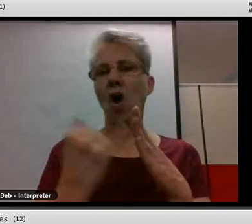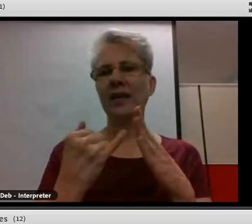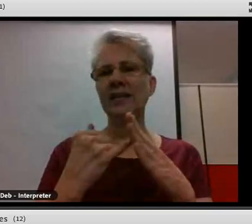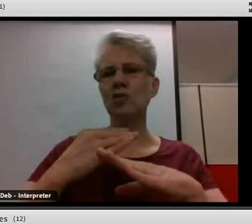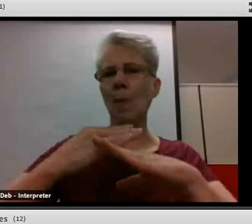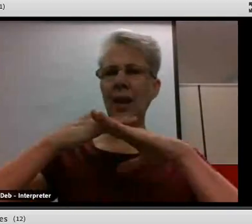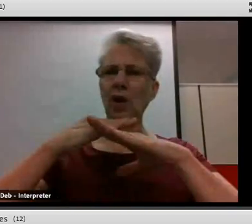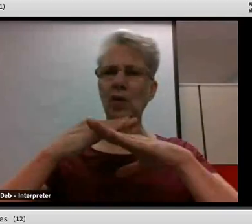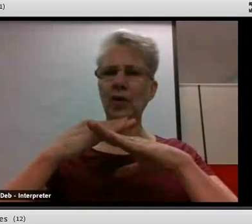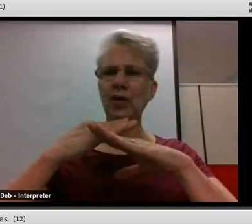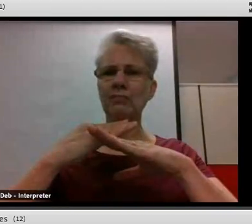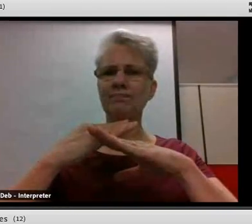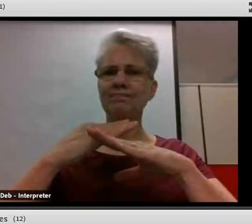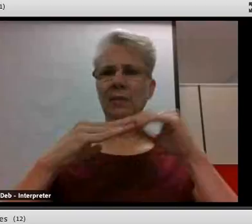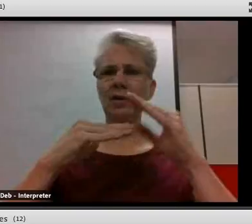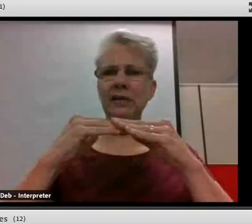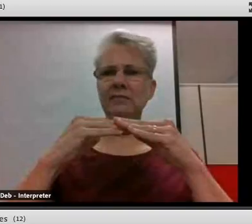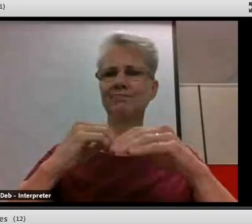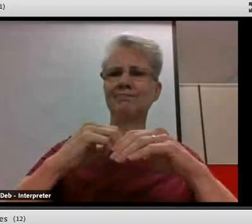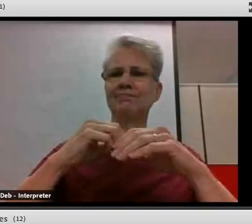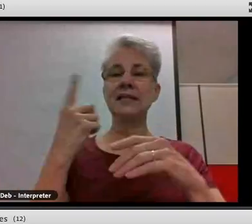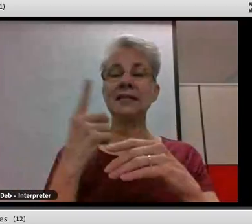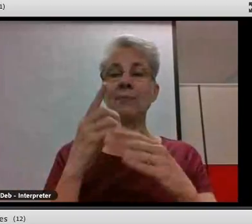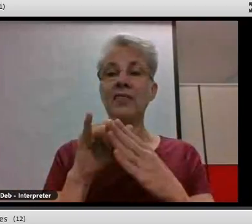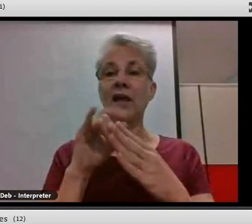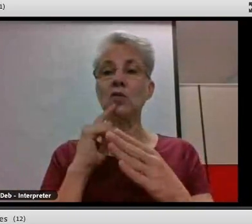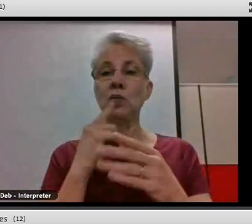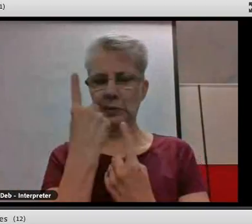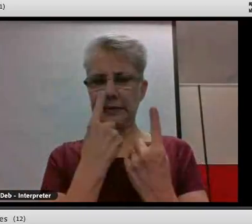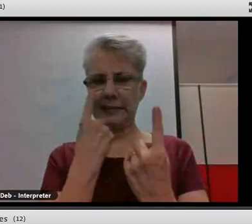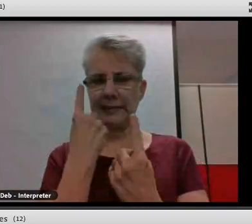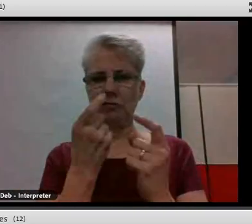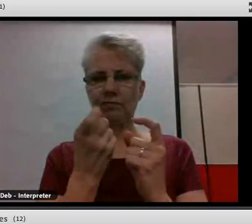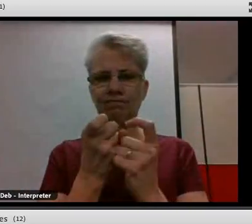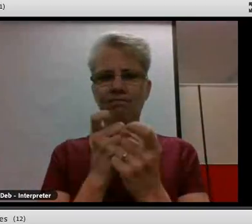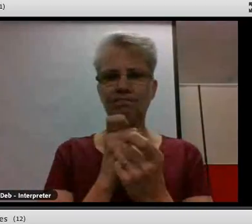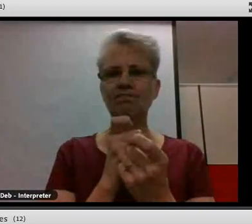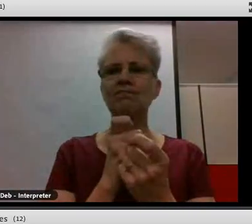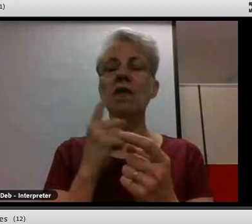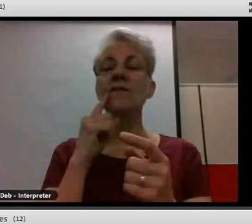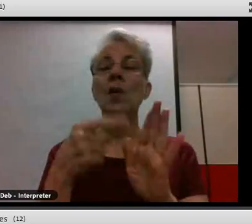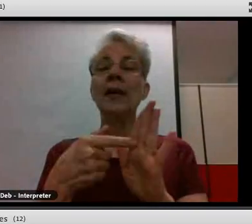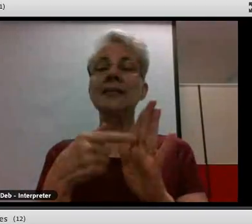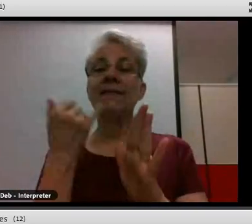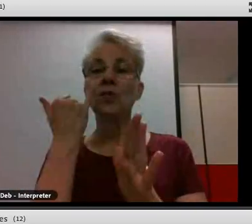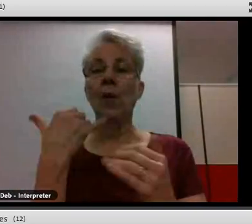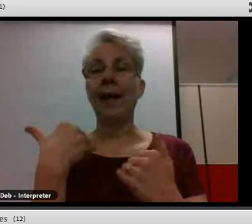We must not discriminate against individuals with disabilities,